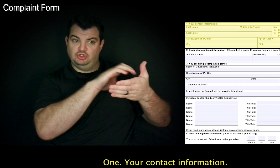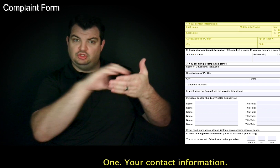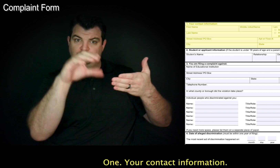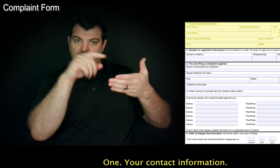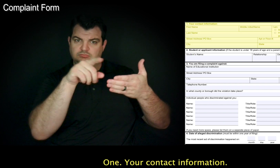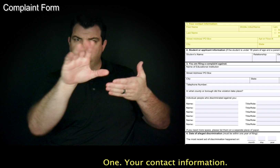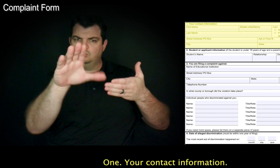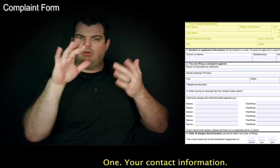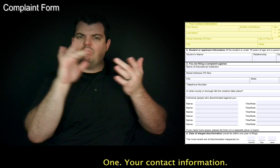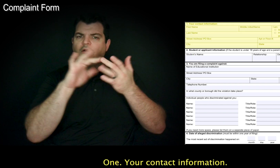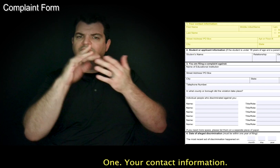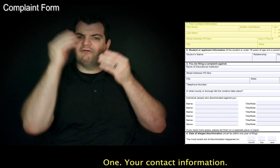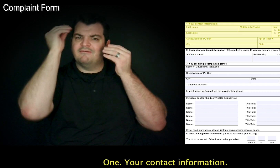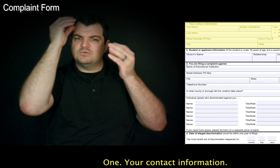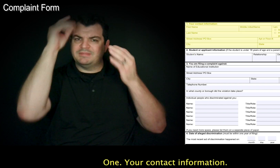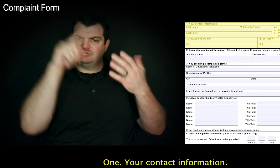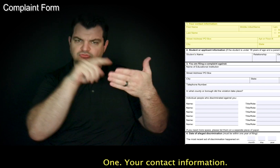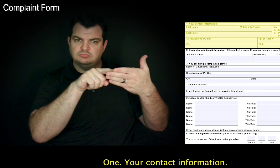One. Your contact information.